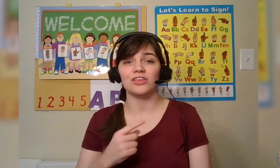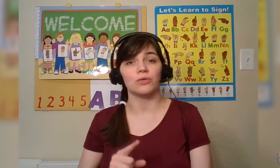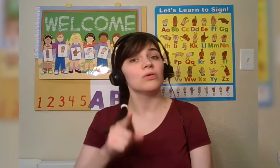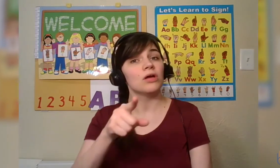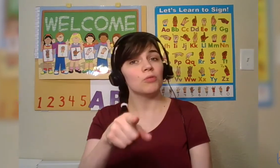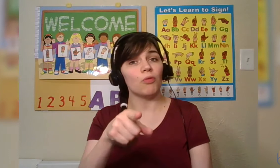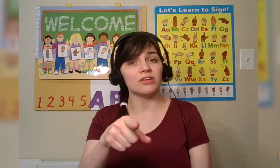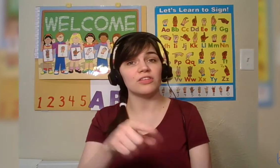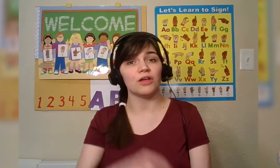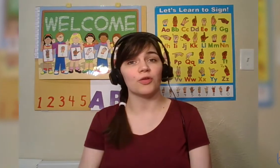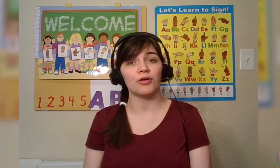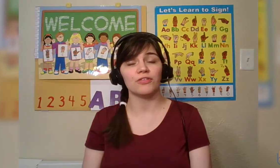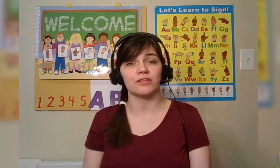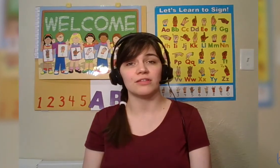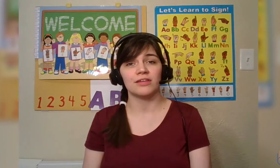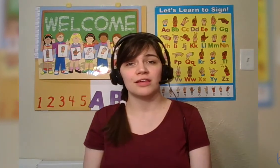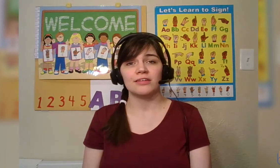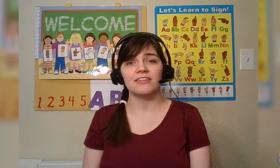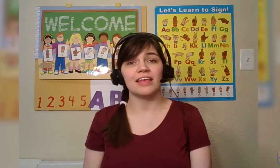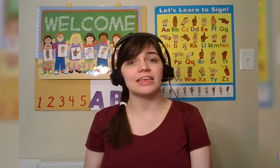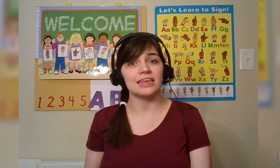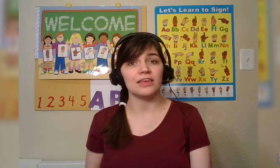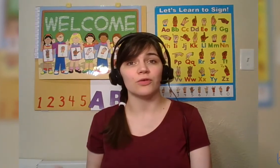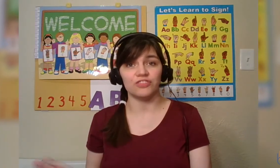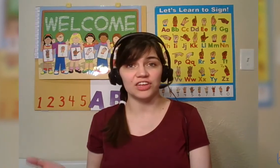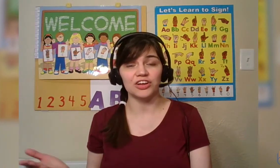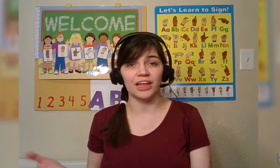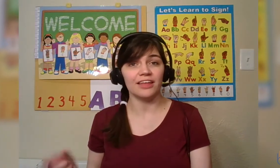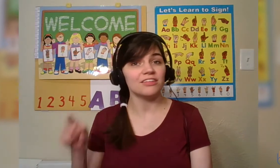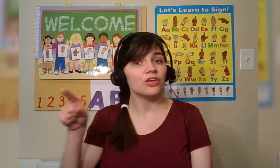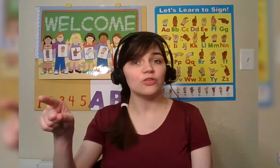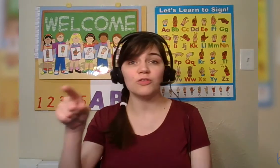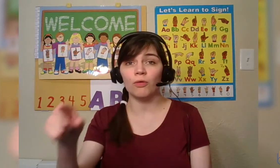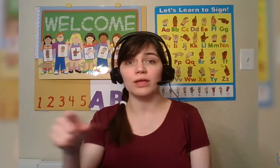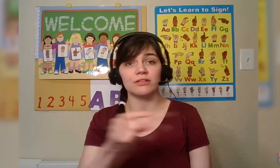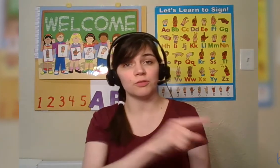"you," point to the other person. To say, "he or she or it," you just point to the